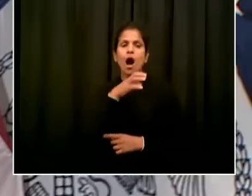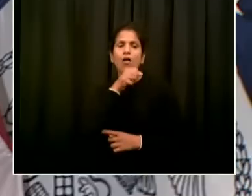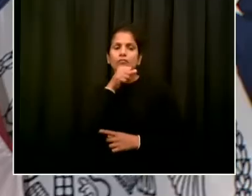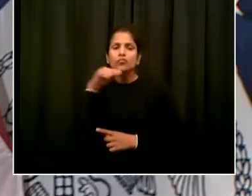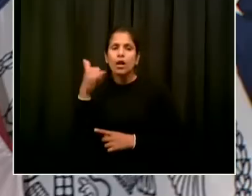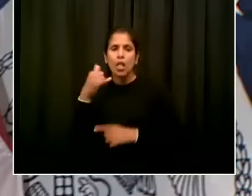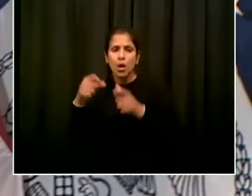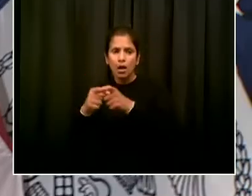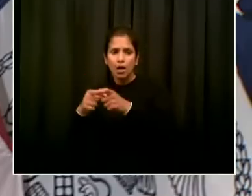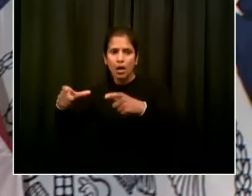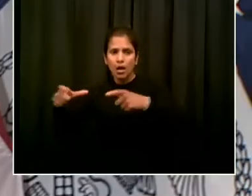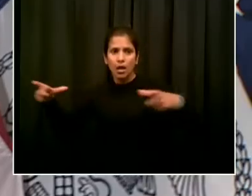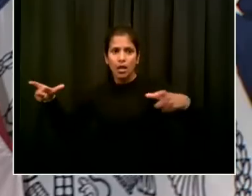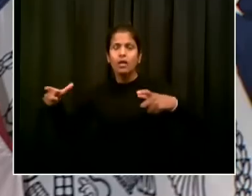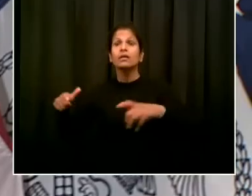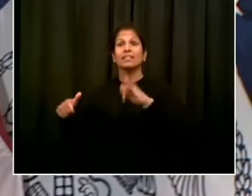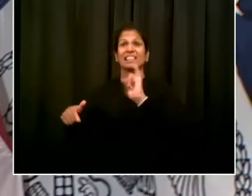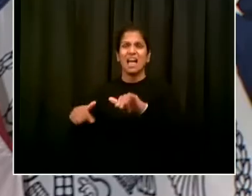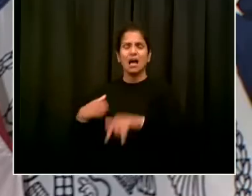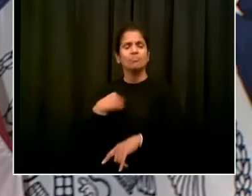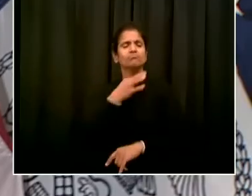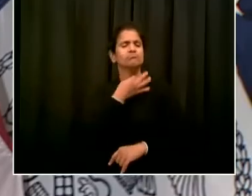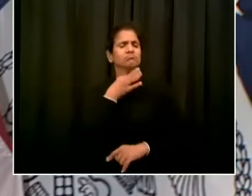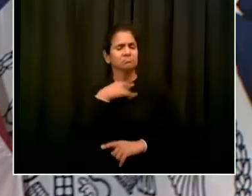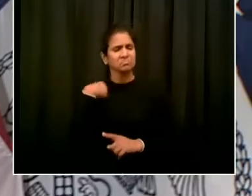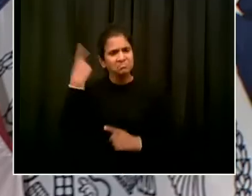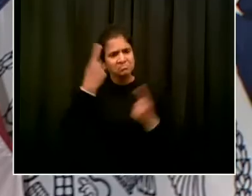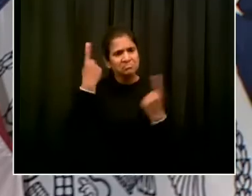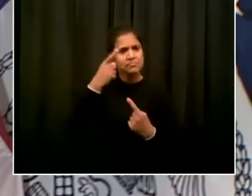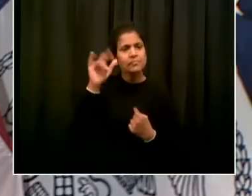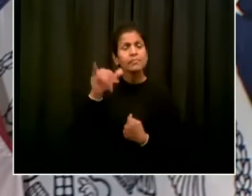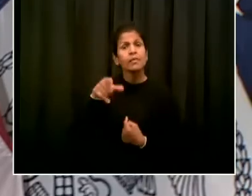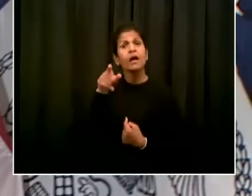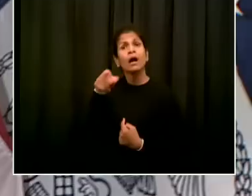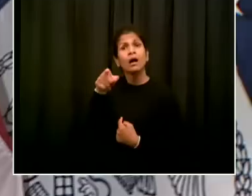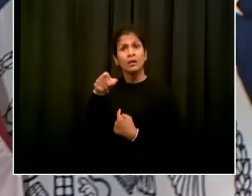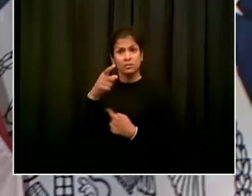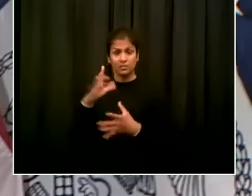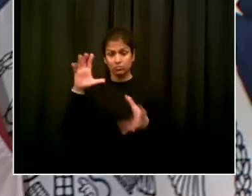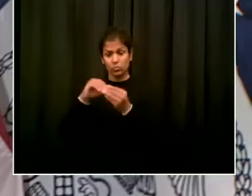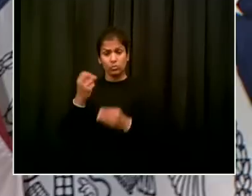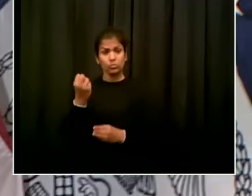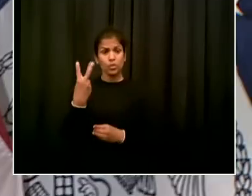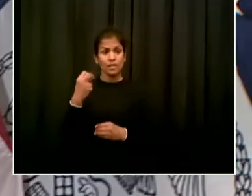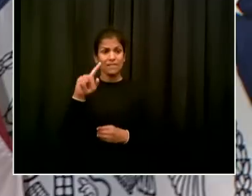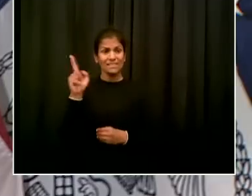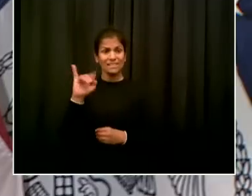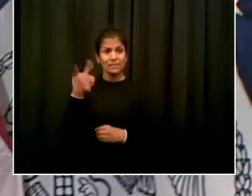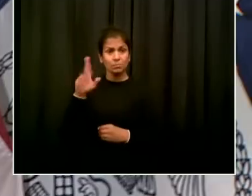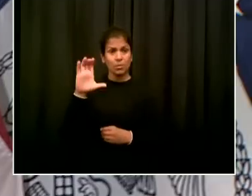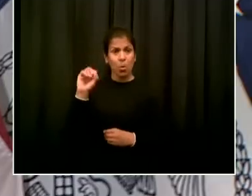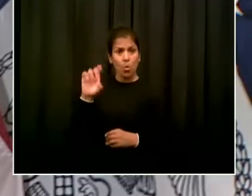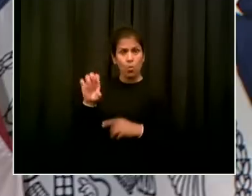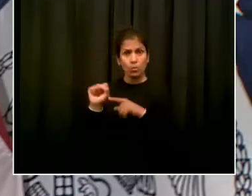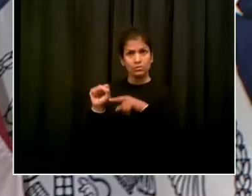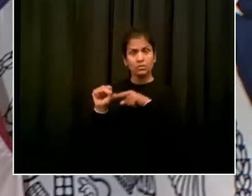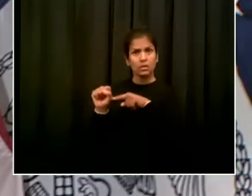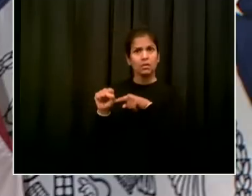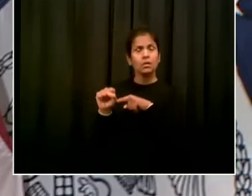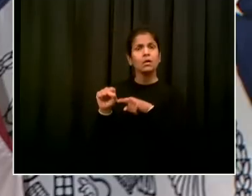PARTICULARLY, IS THE CITY AND STTE ATGOINGG TO GET ON THE SAME PAPA GEBEFFORE ANY